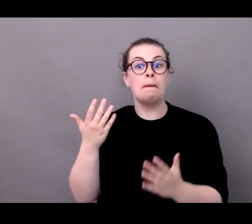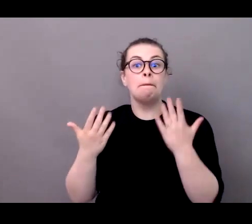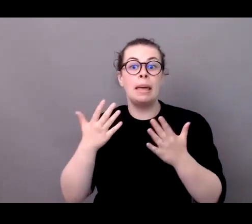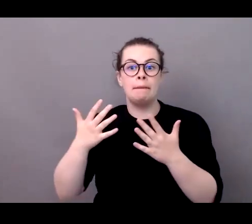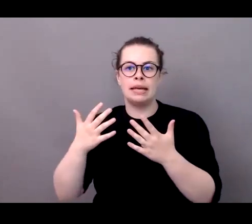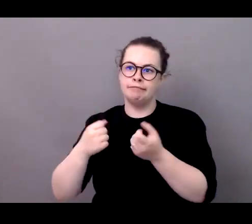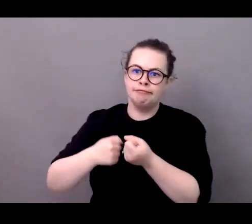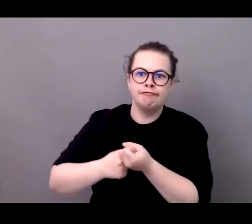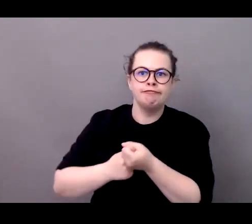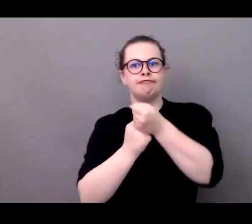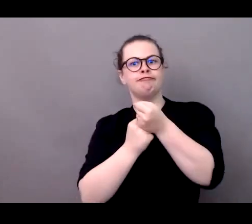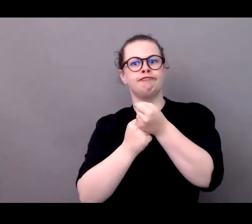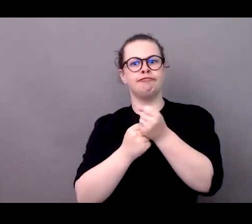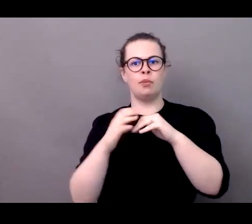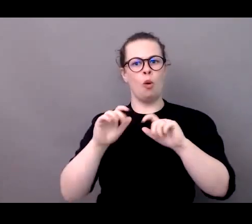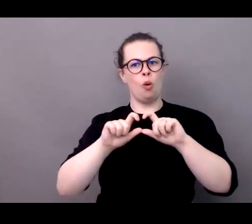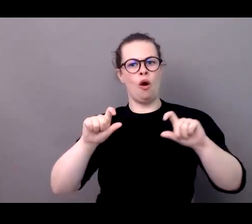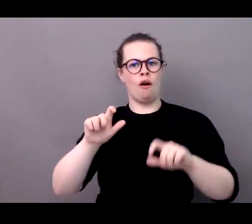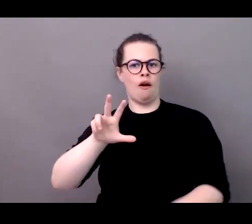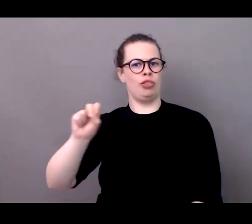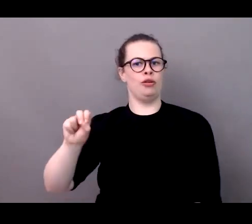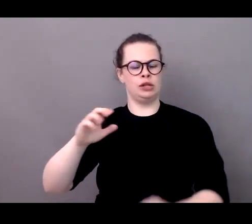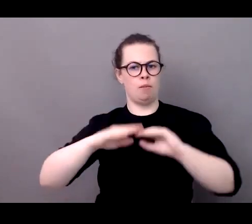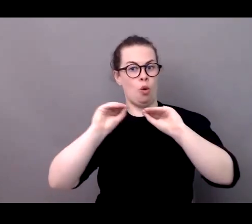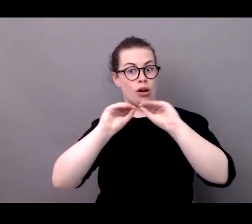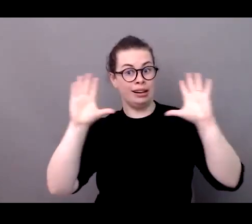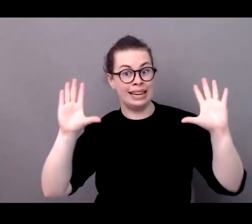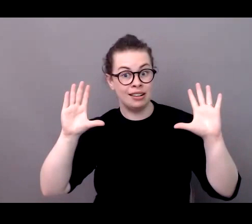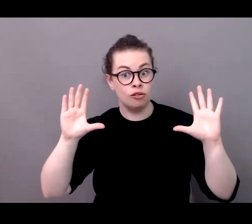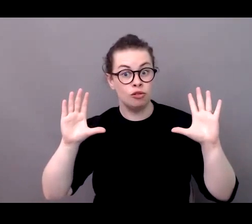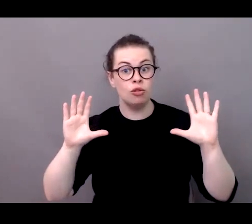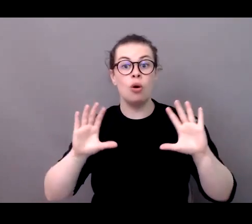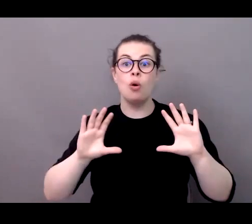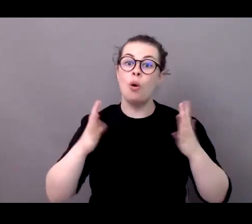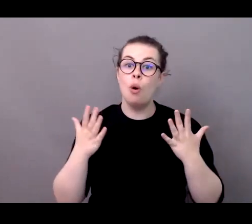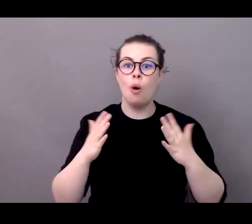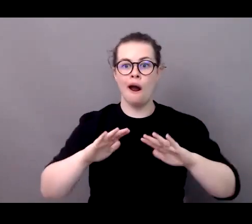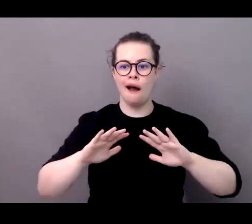do they help us to understand specifically how this can be applied in practice in a specific way?